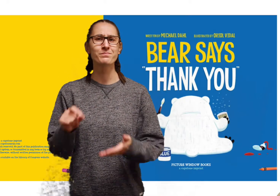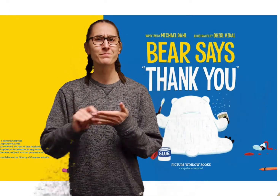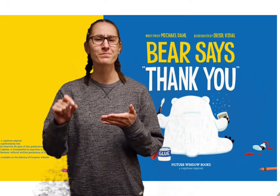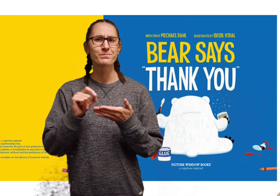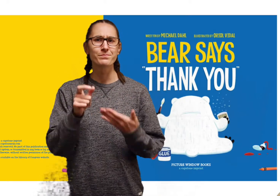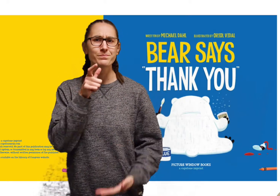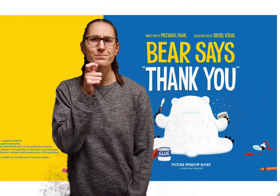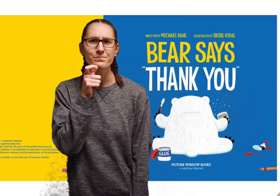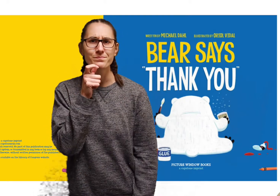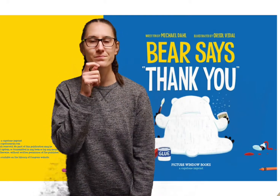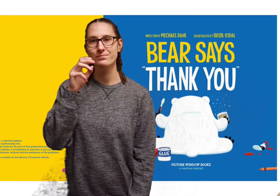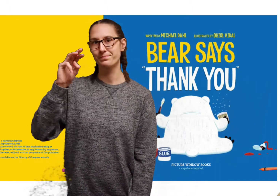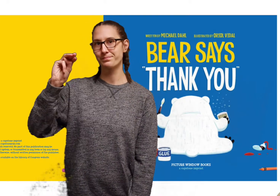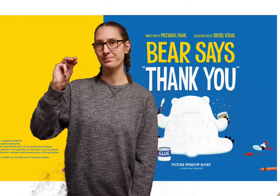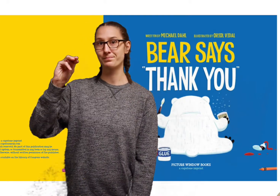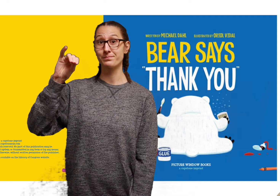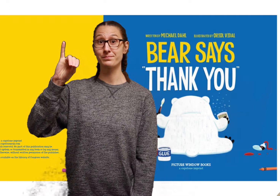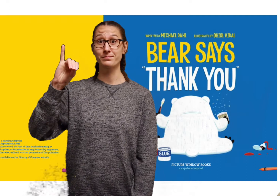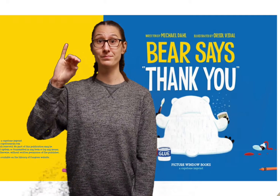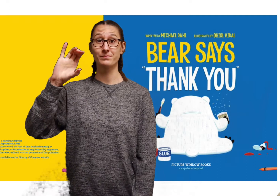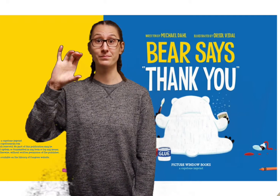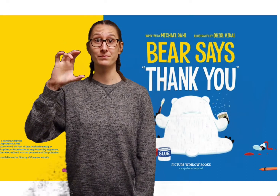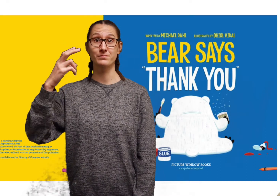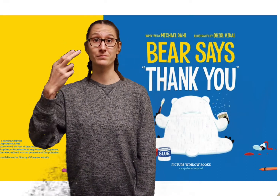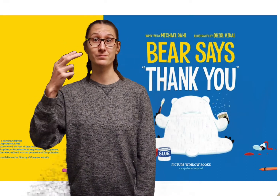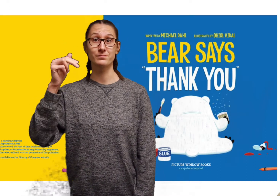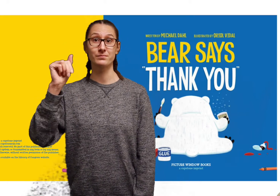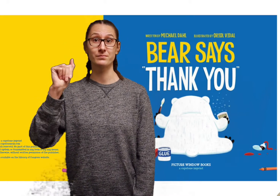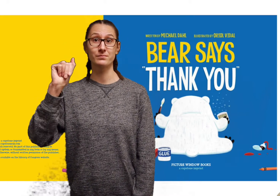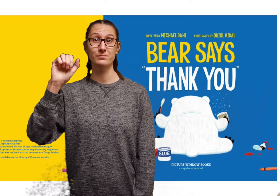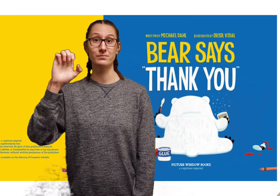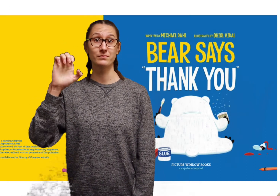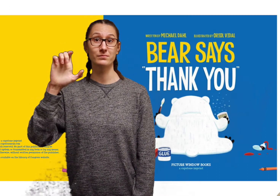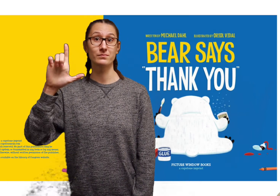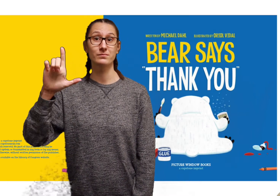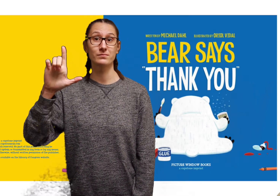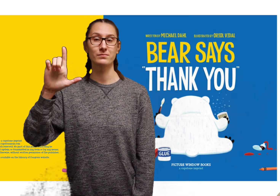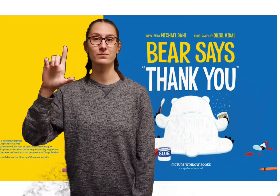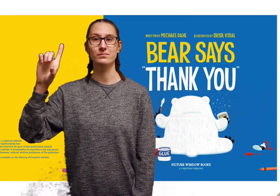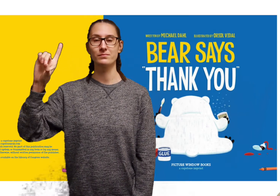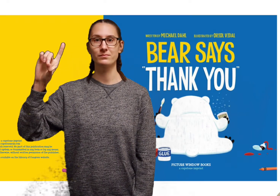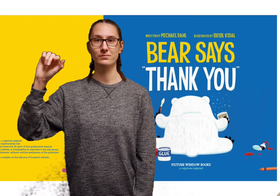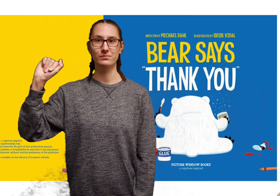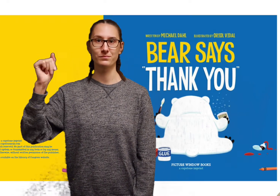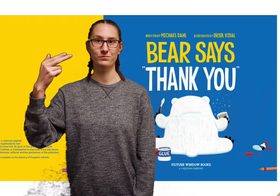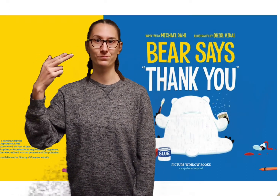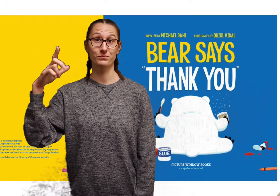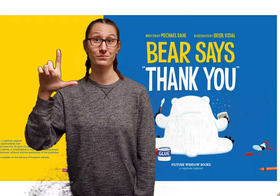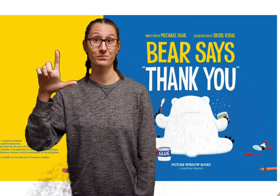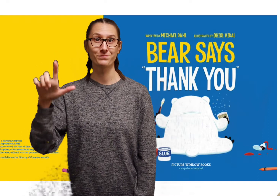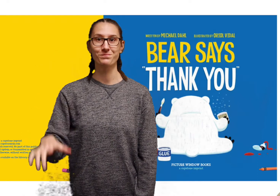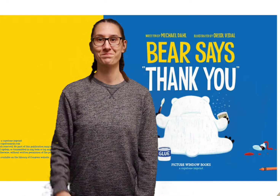Written by Michael Dahl